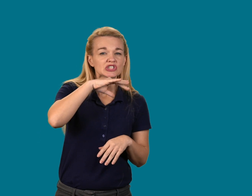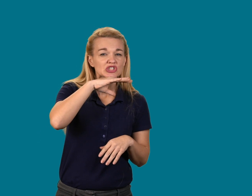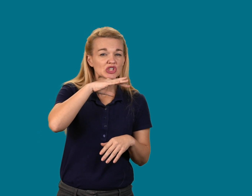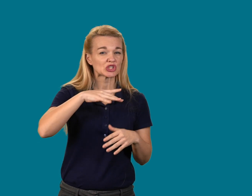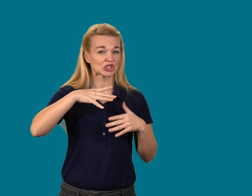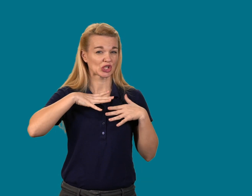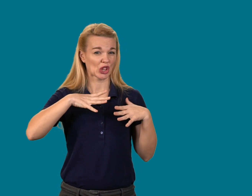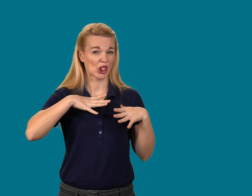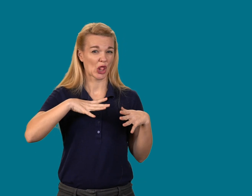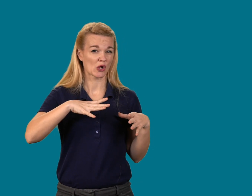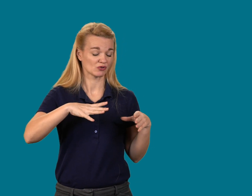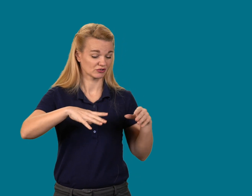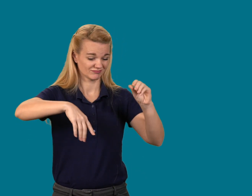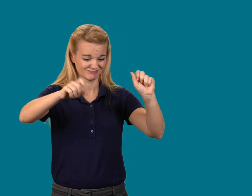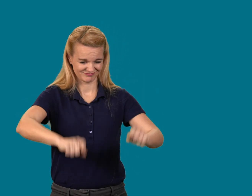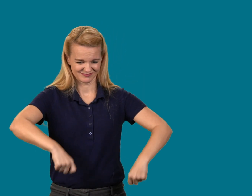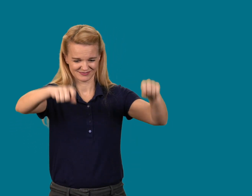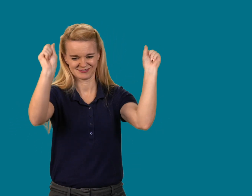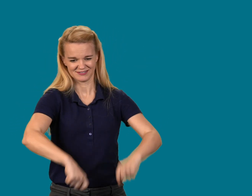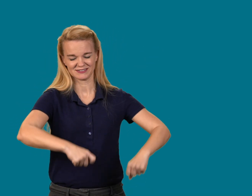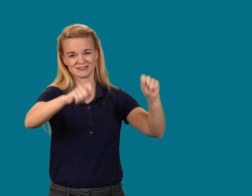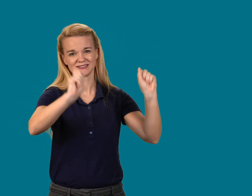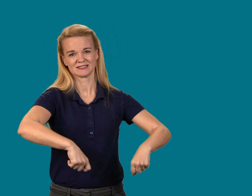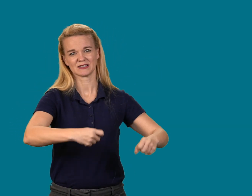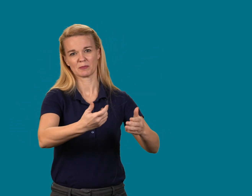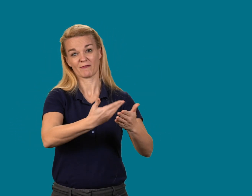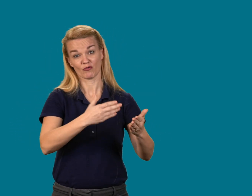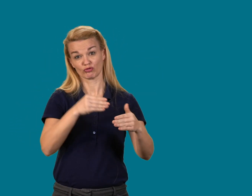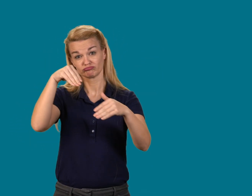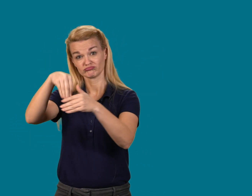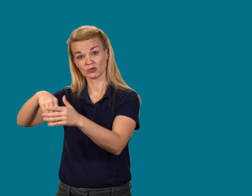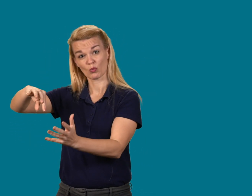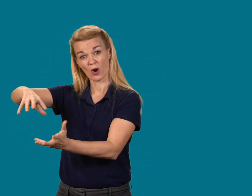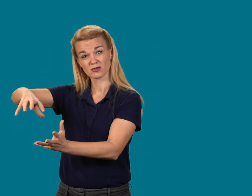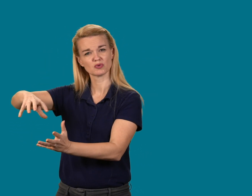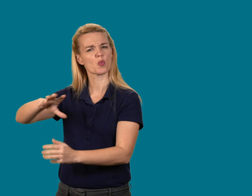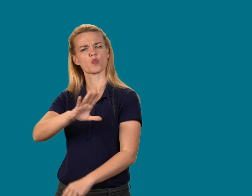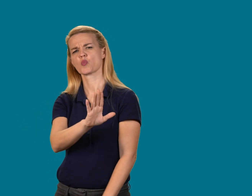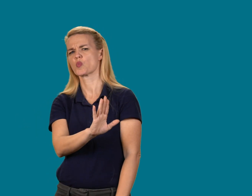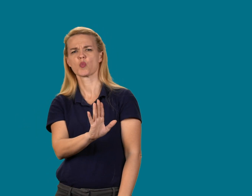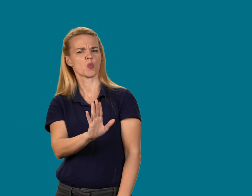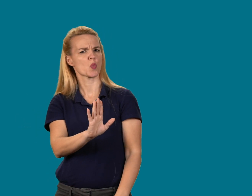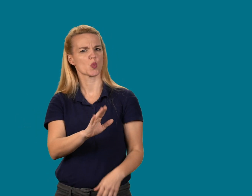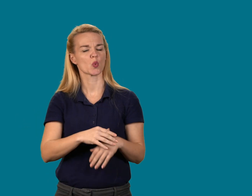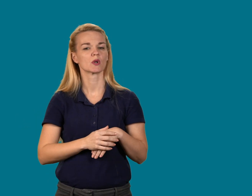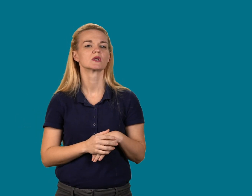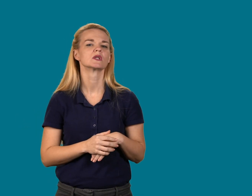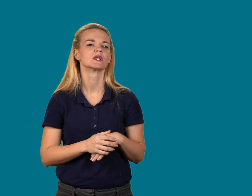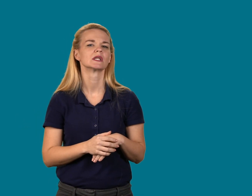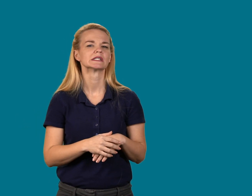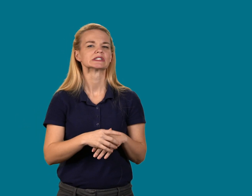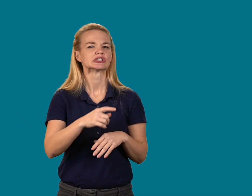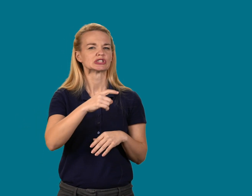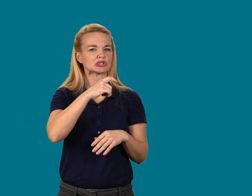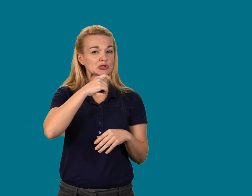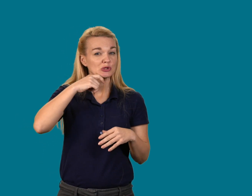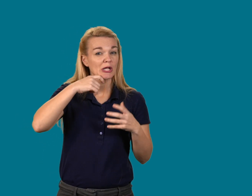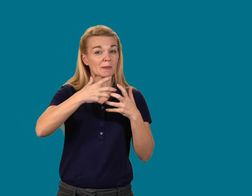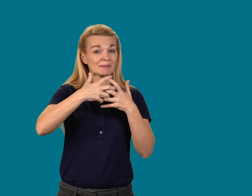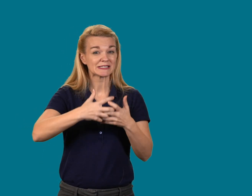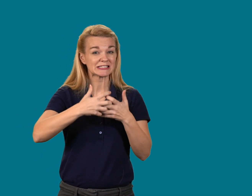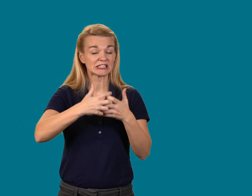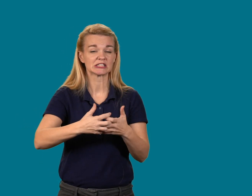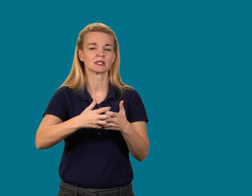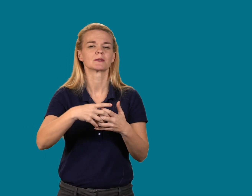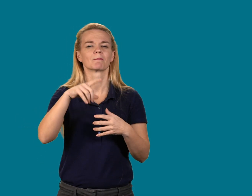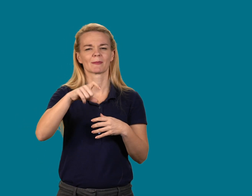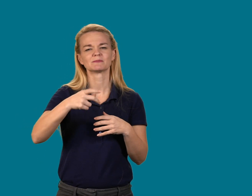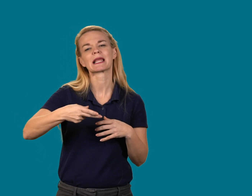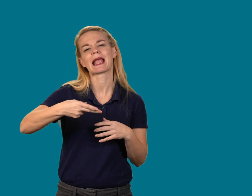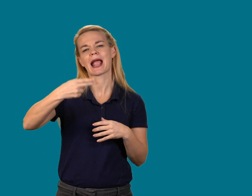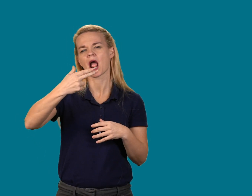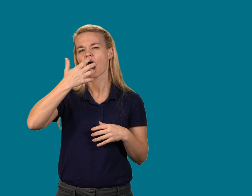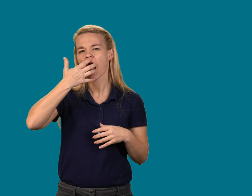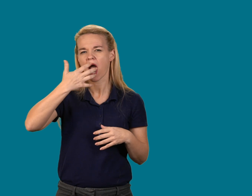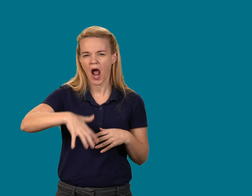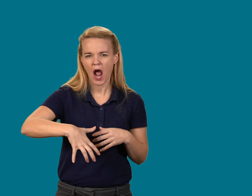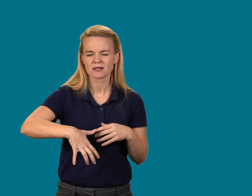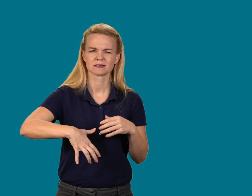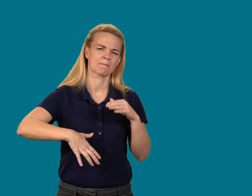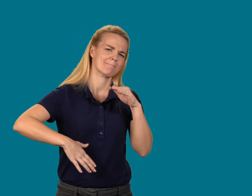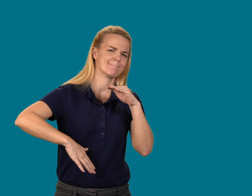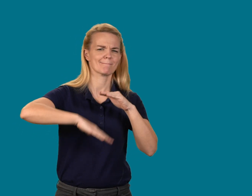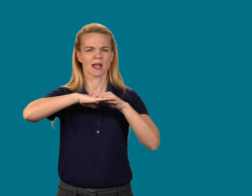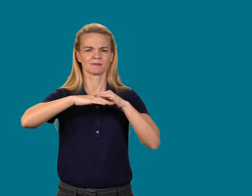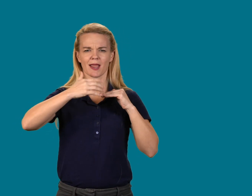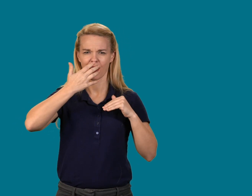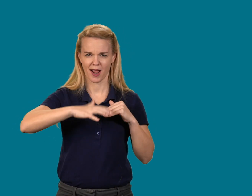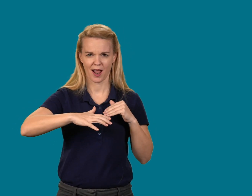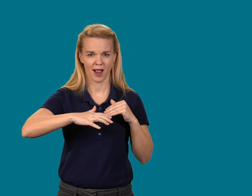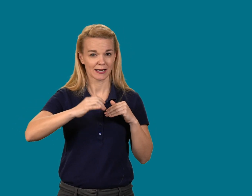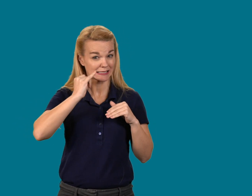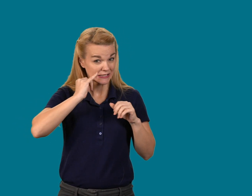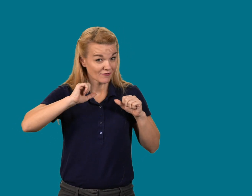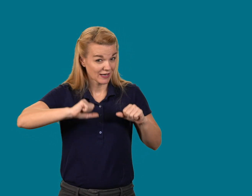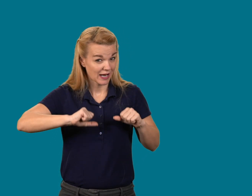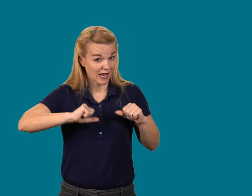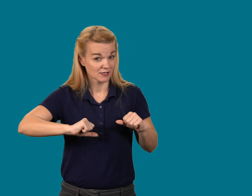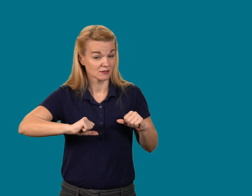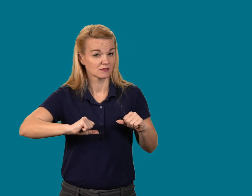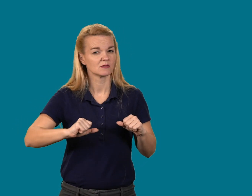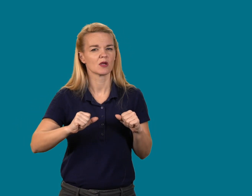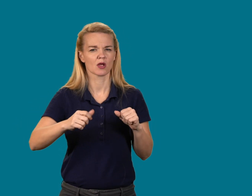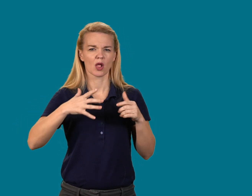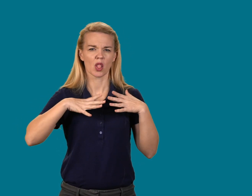Do not shake dirty laundry.